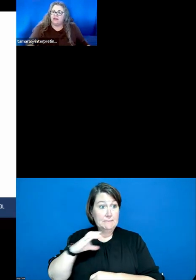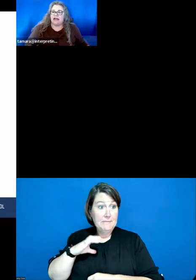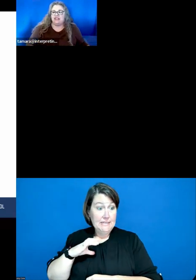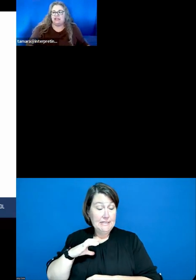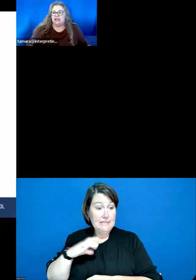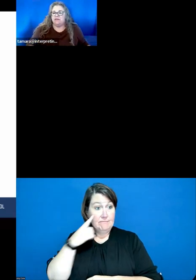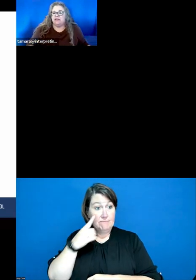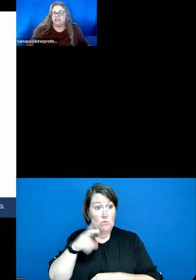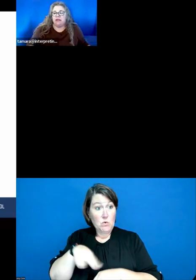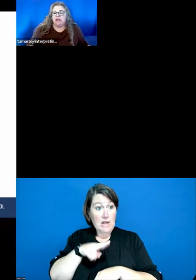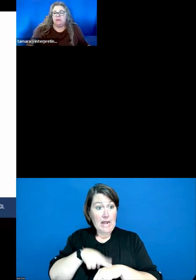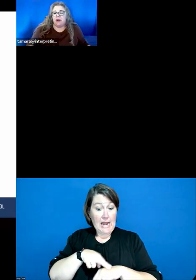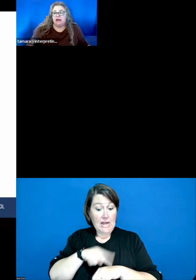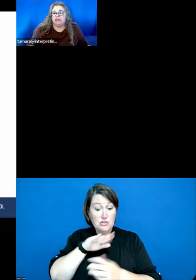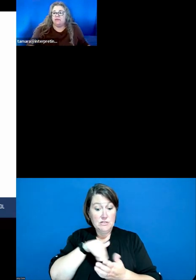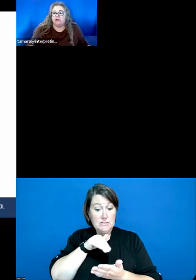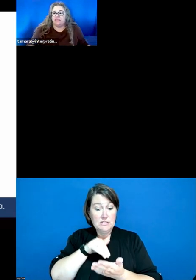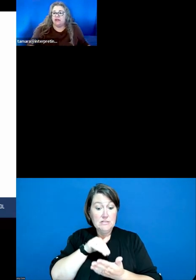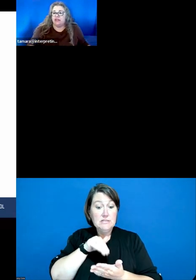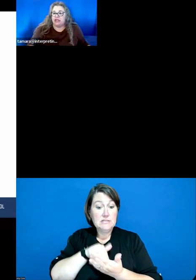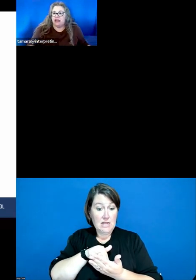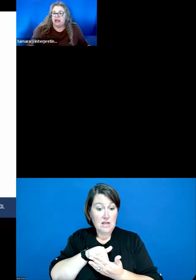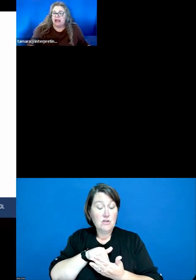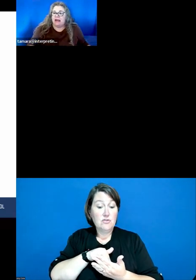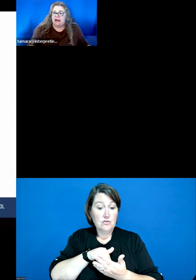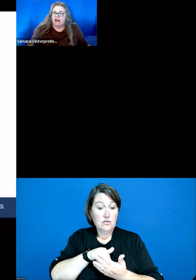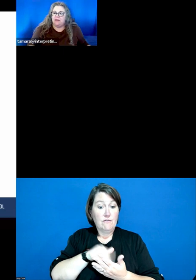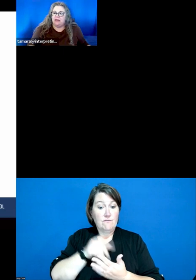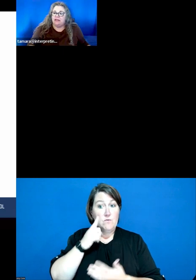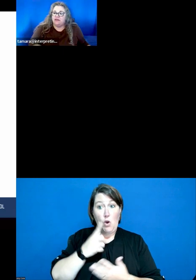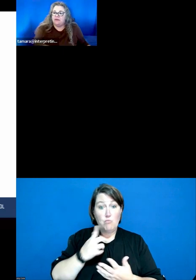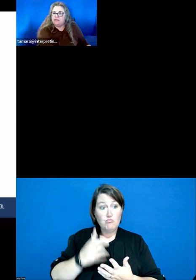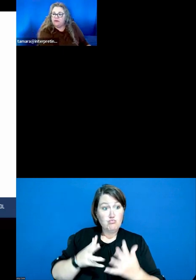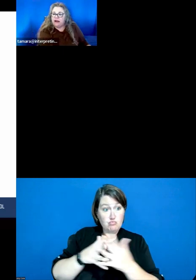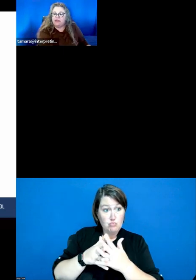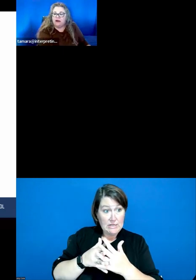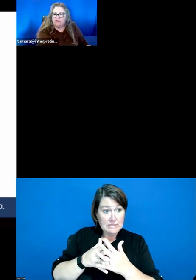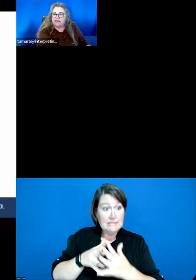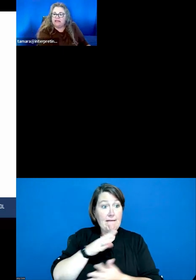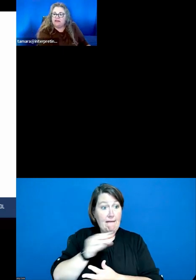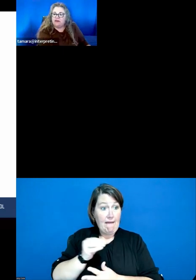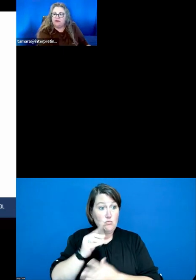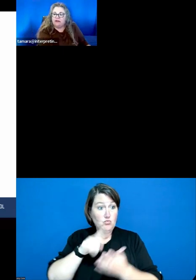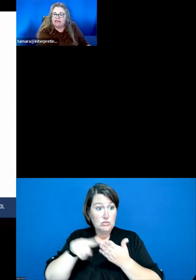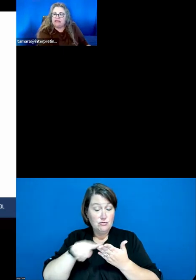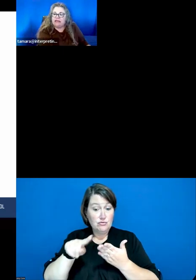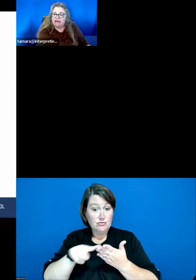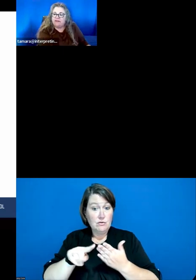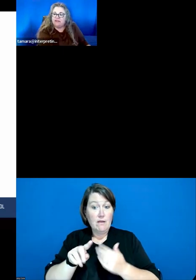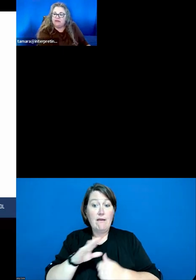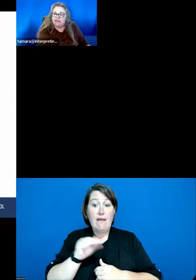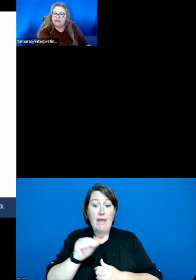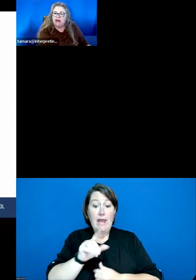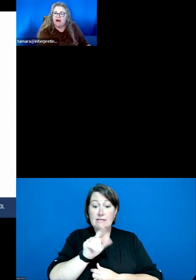the National Center for Disability and Pregnancy Research, and I am the Interim Director of the Center for Latina Deaf Students,